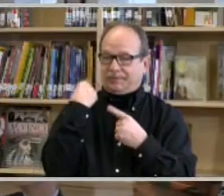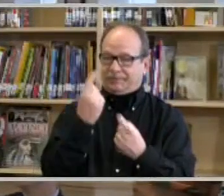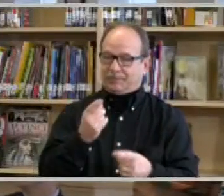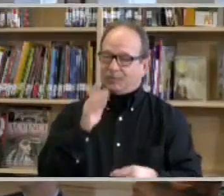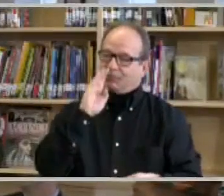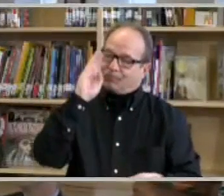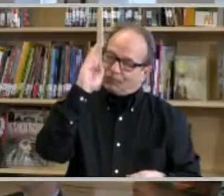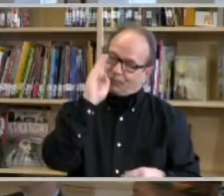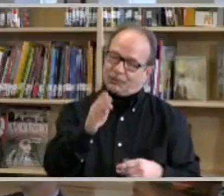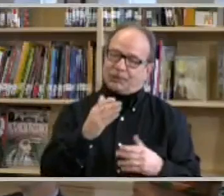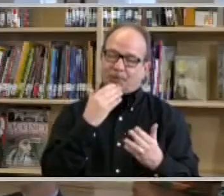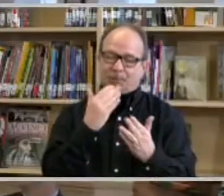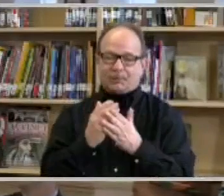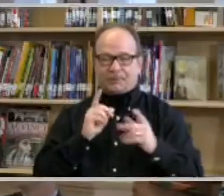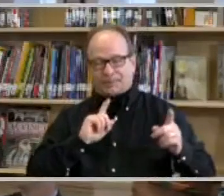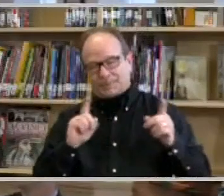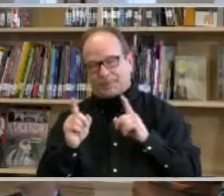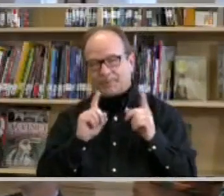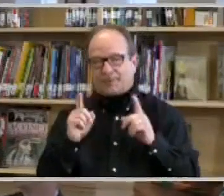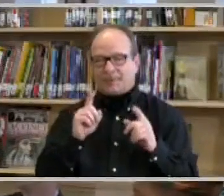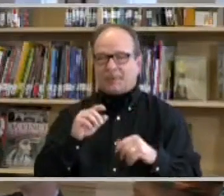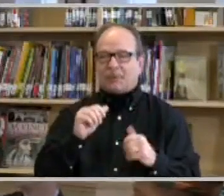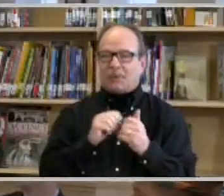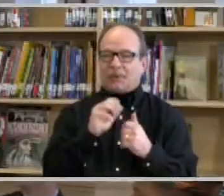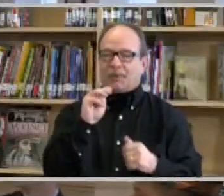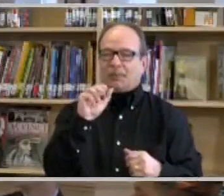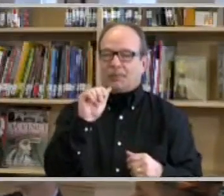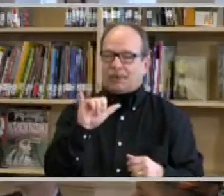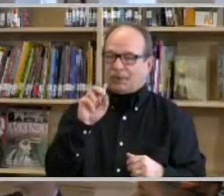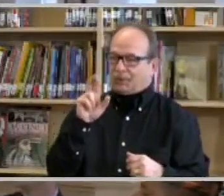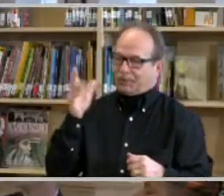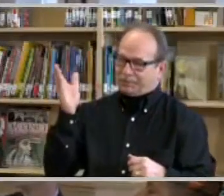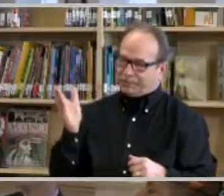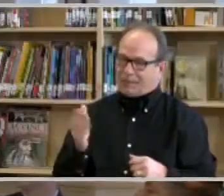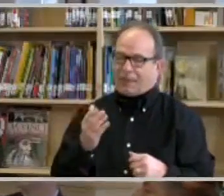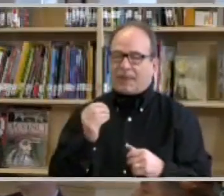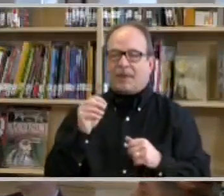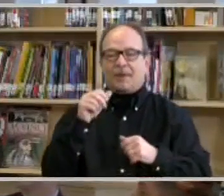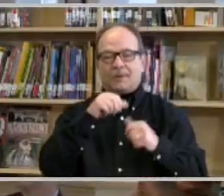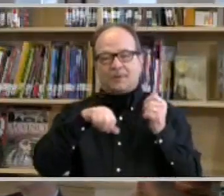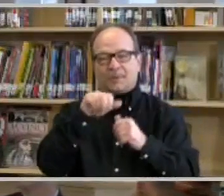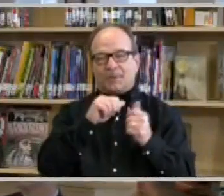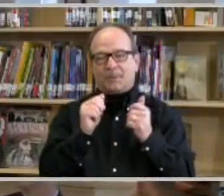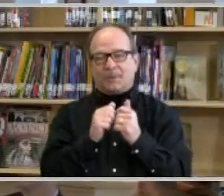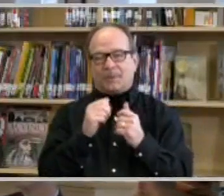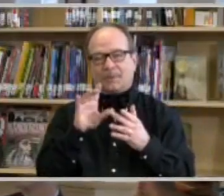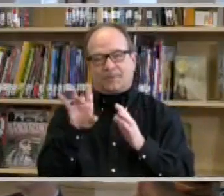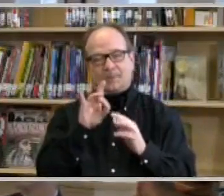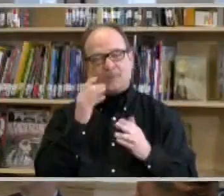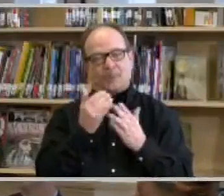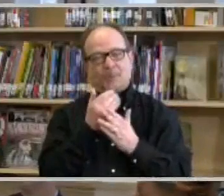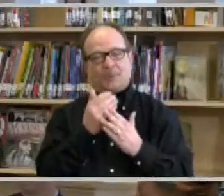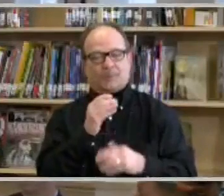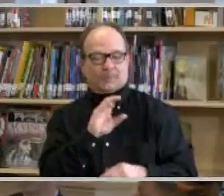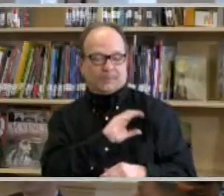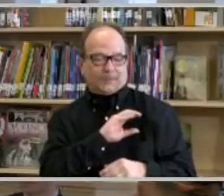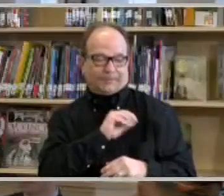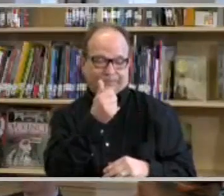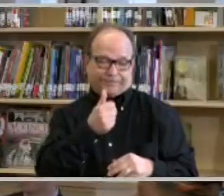TODAY AS WE HAVE AN OPEN AND HONEST CONVERSATION WITH THE